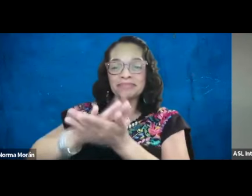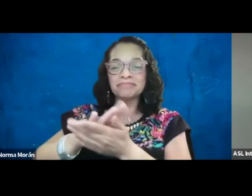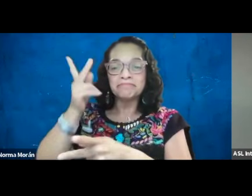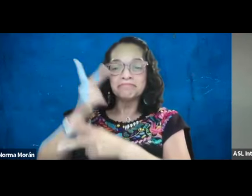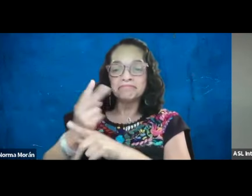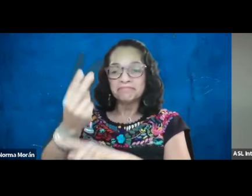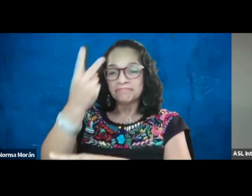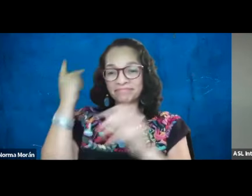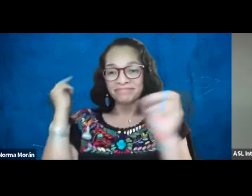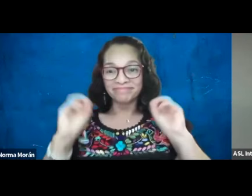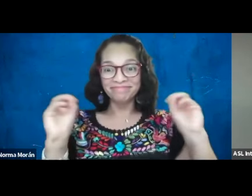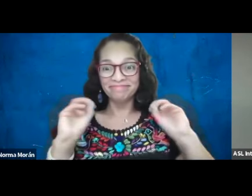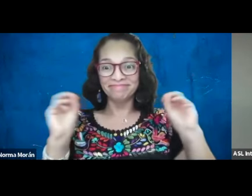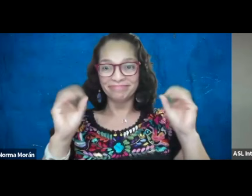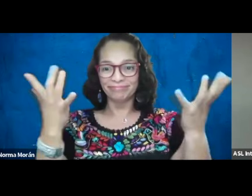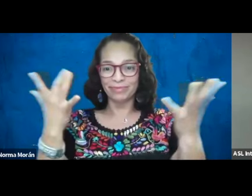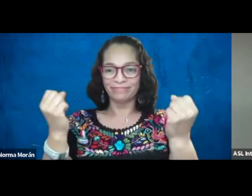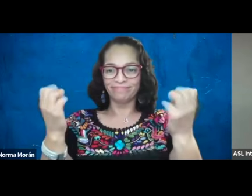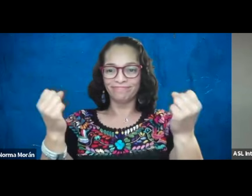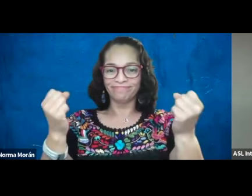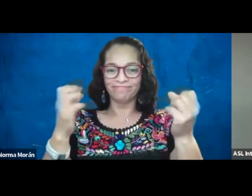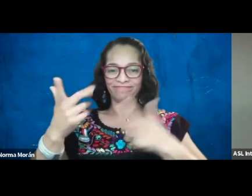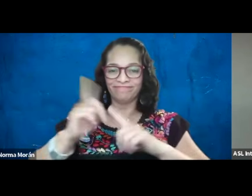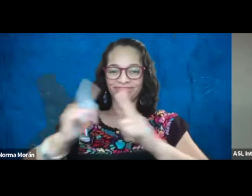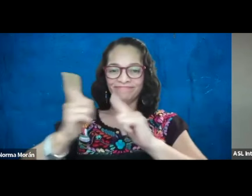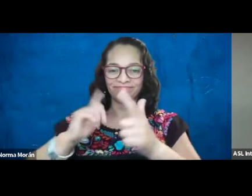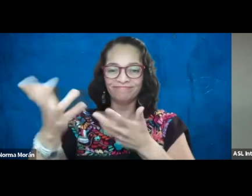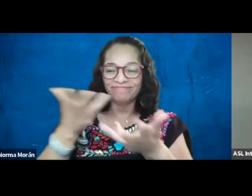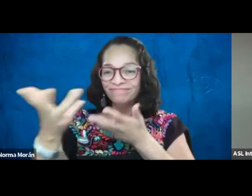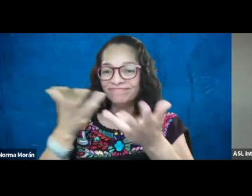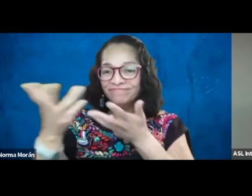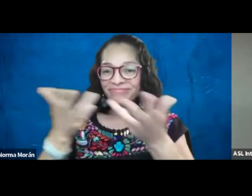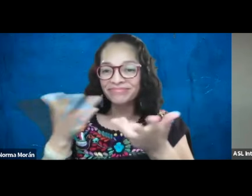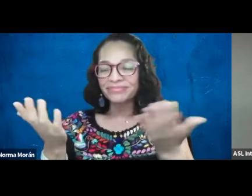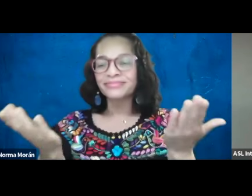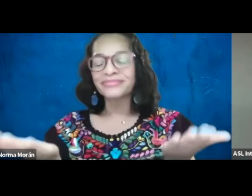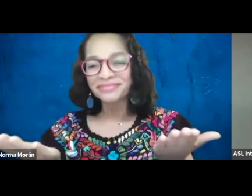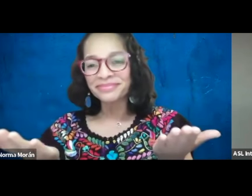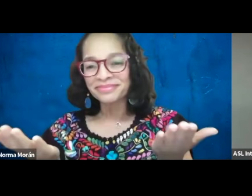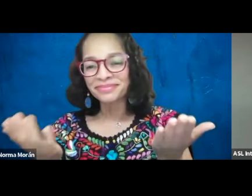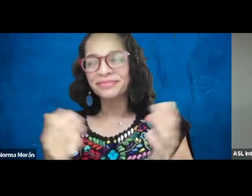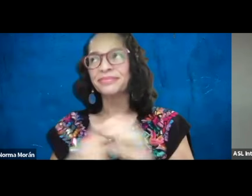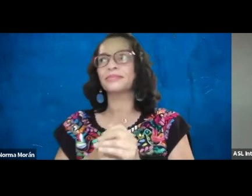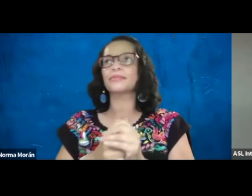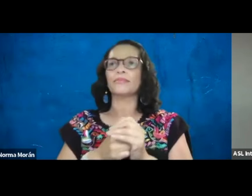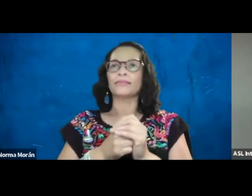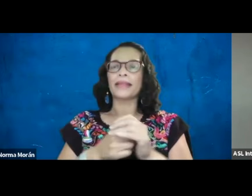don't have a duplicate for my second child I have no memory of nothing to remember that back and forth